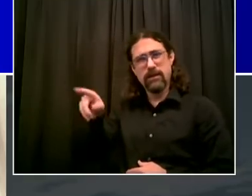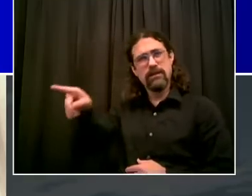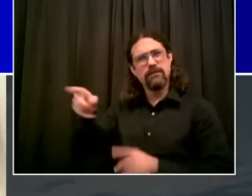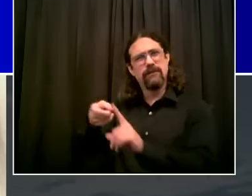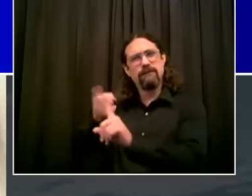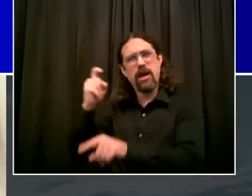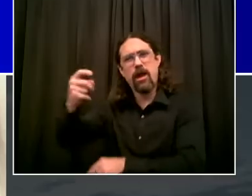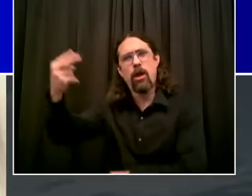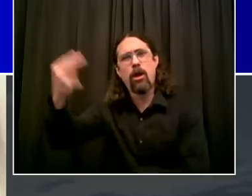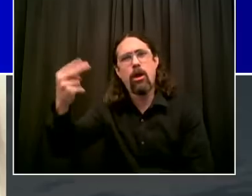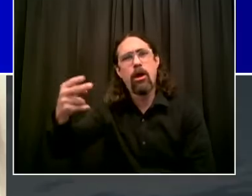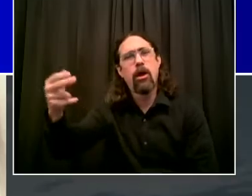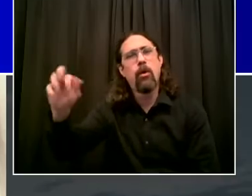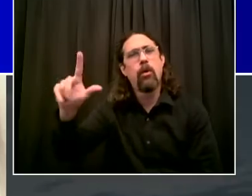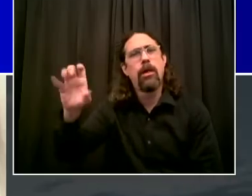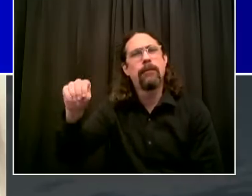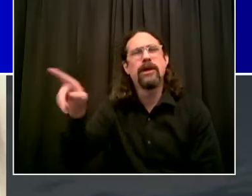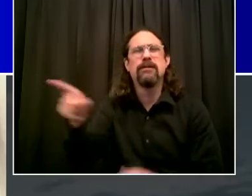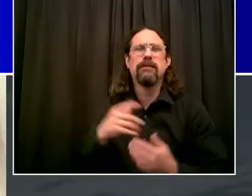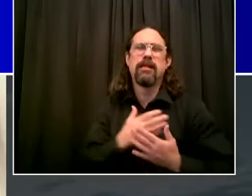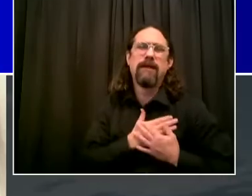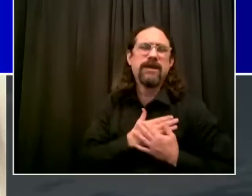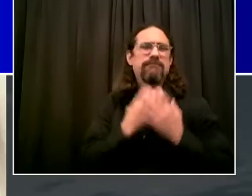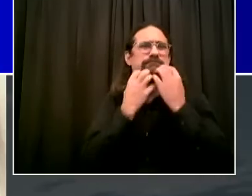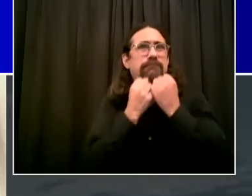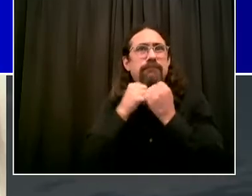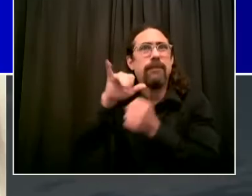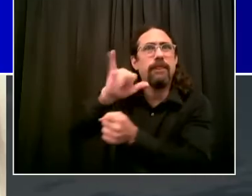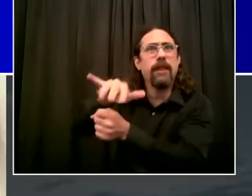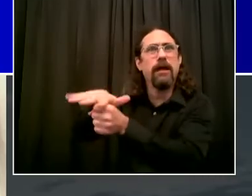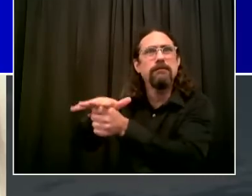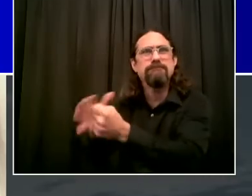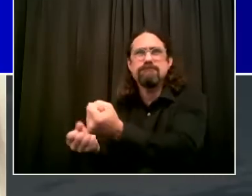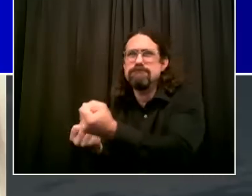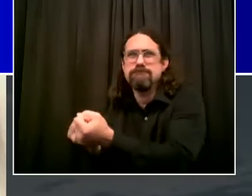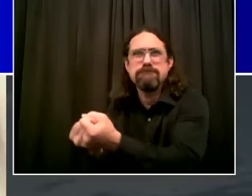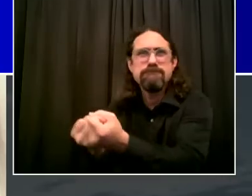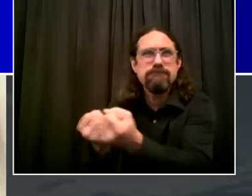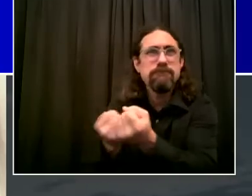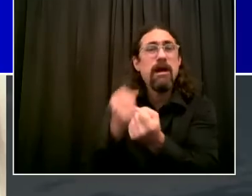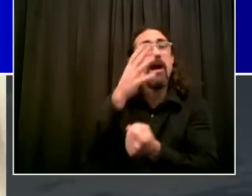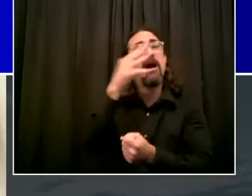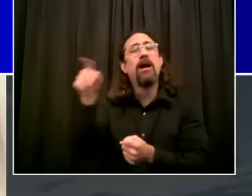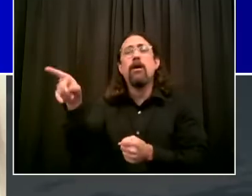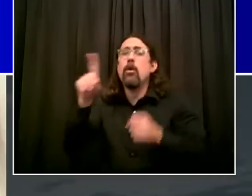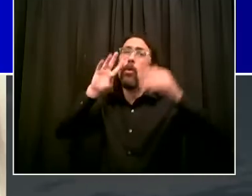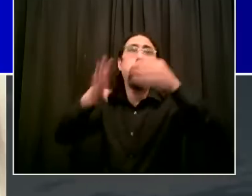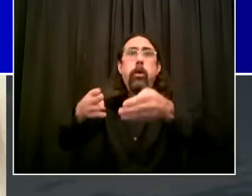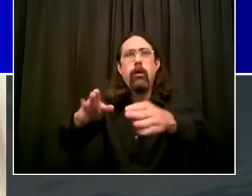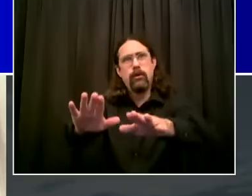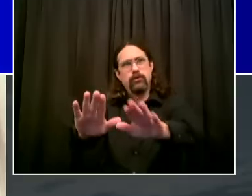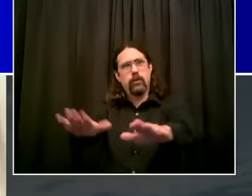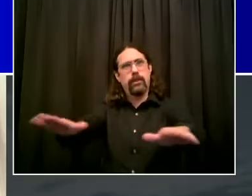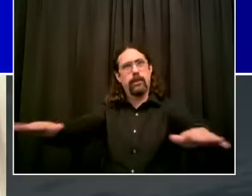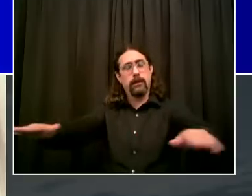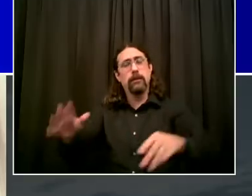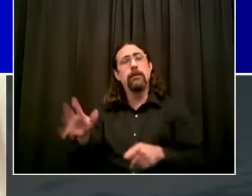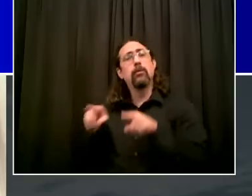SHE WAS THE DAUGHTER OF HARLAN. SHE CARED SO DEEPLY FOR THAT COMMUNITY AND THE GREAT HISTORY AND CULTURE. SHE LOOKED ALL OF NEWEW YOO RKTCIY. SHE PARTICULARLY LOVED THE